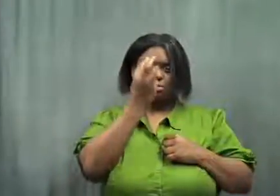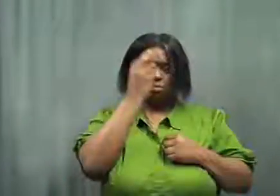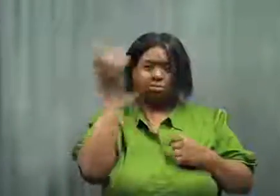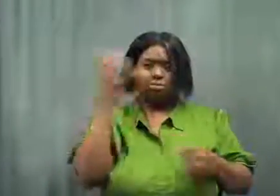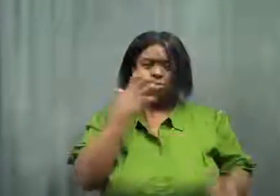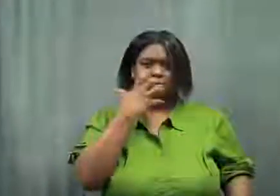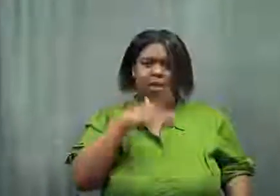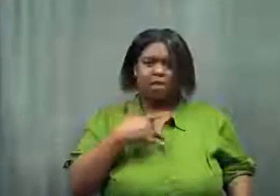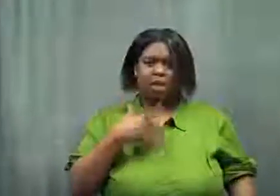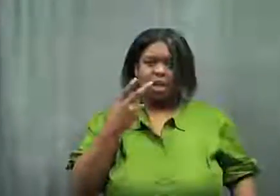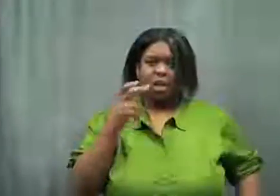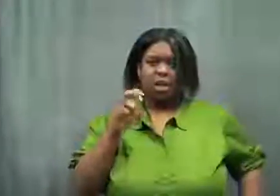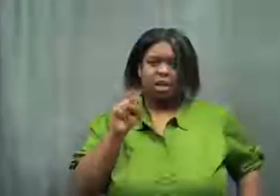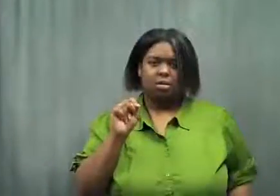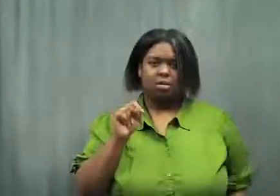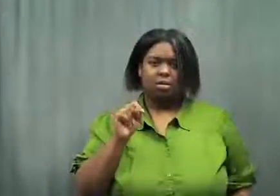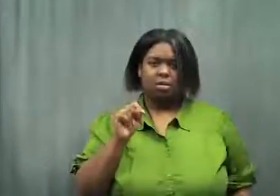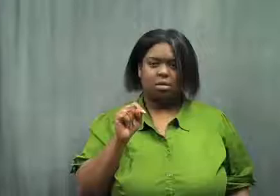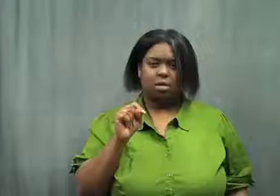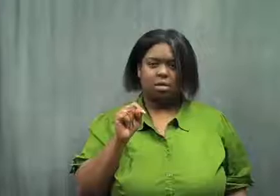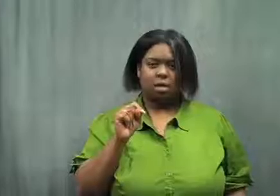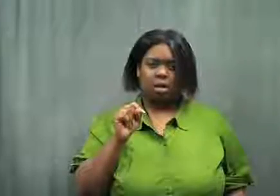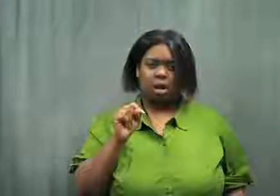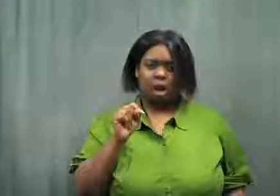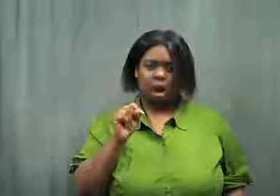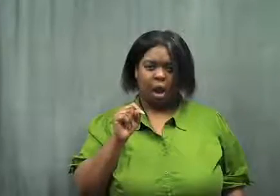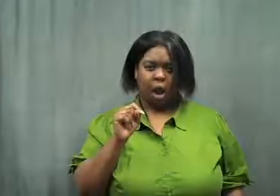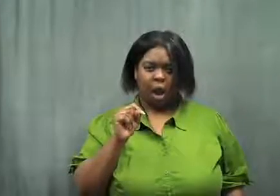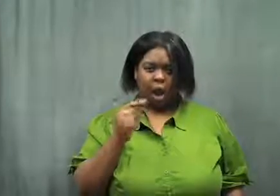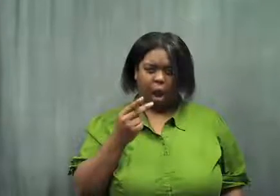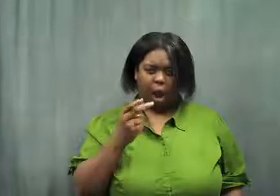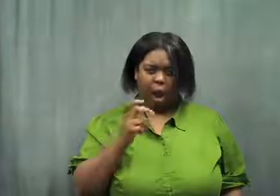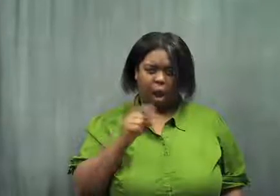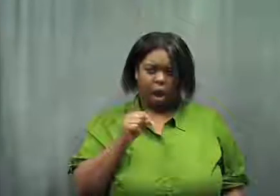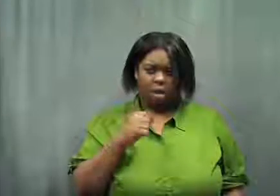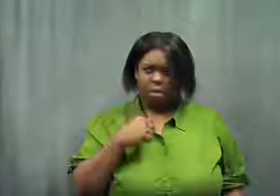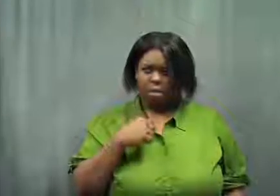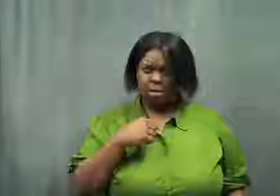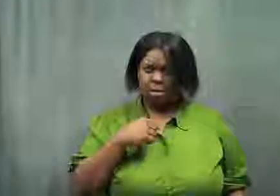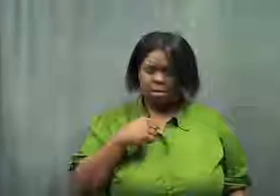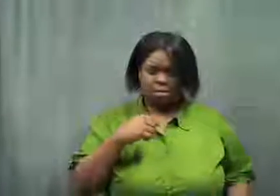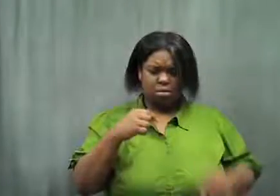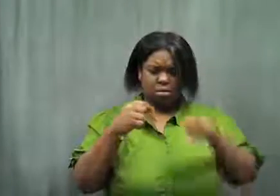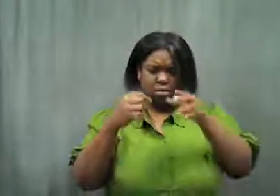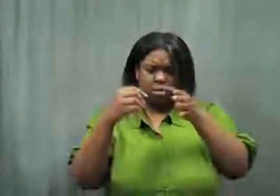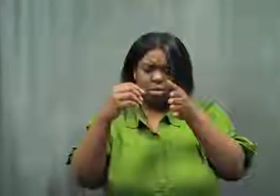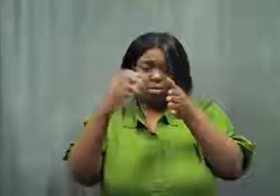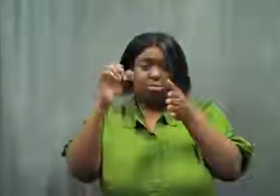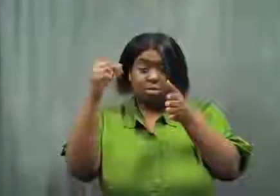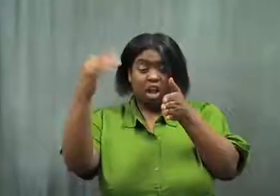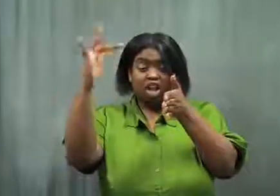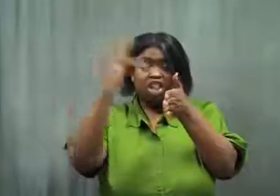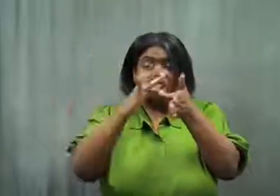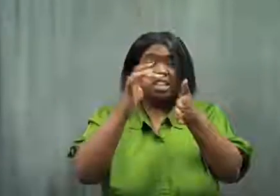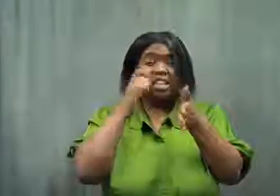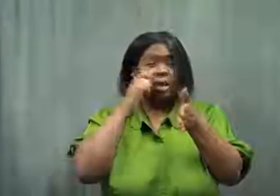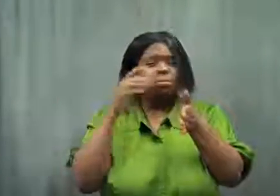My eye nearly popped as I felt the heat! Heat??!